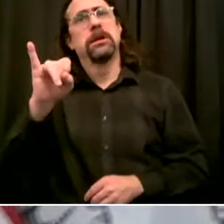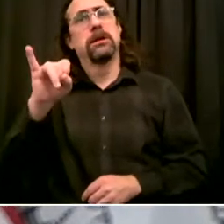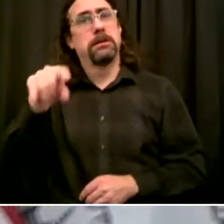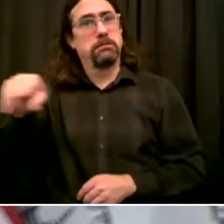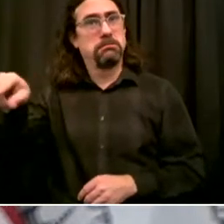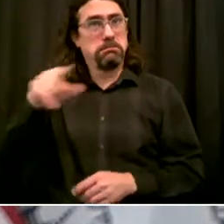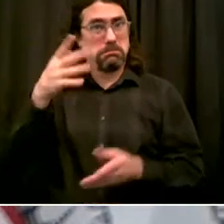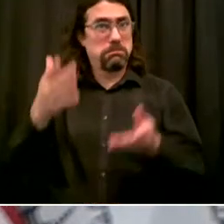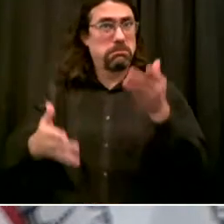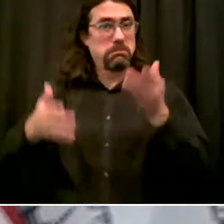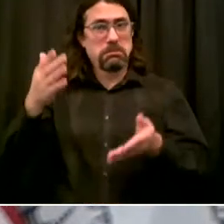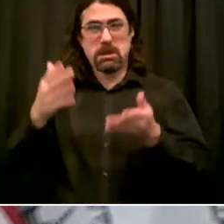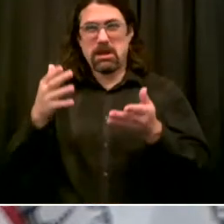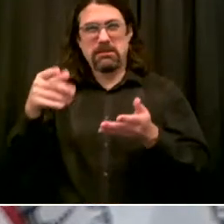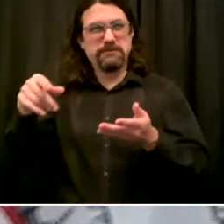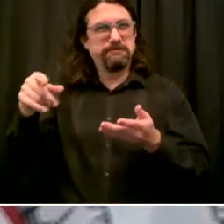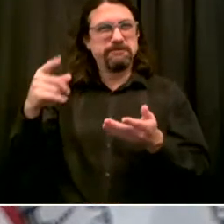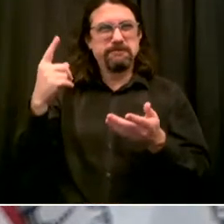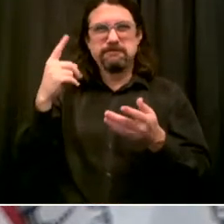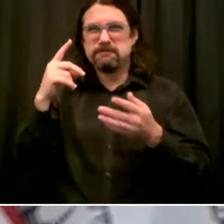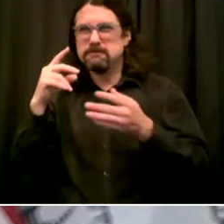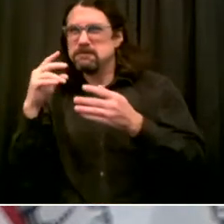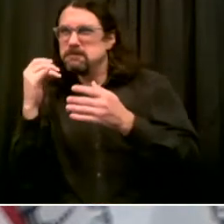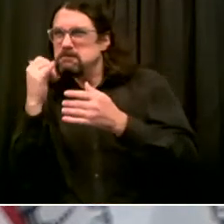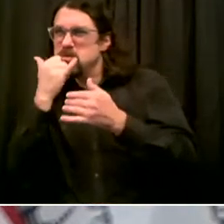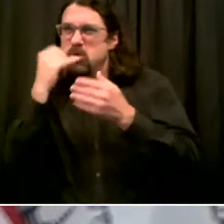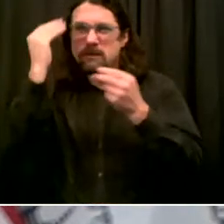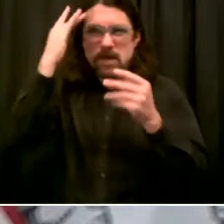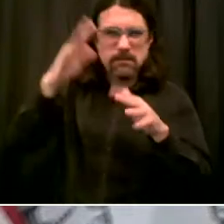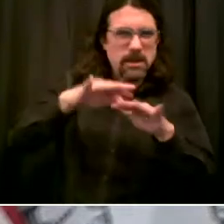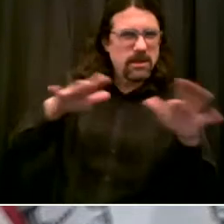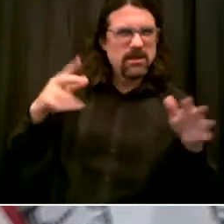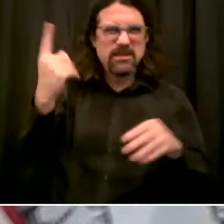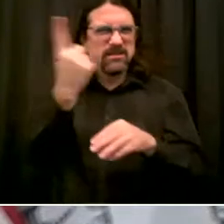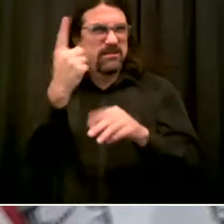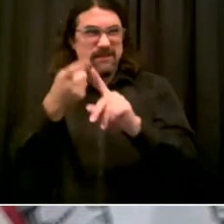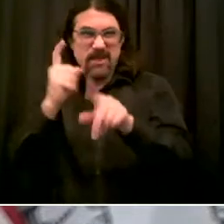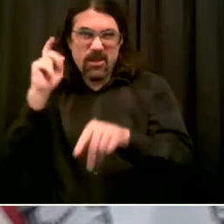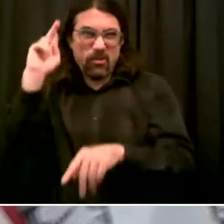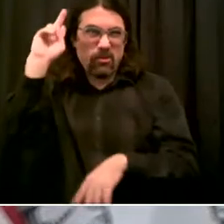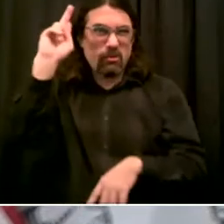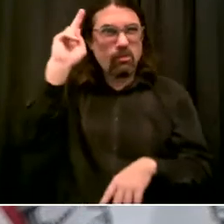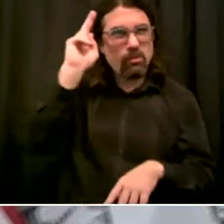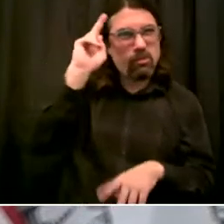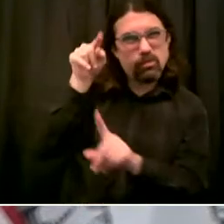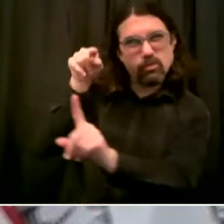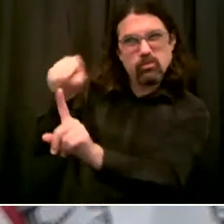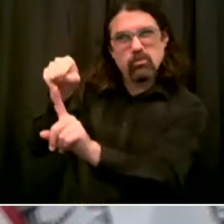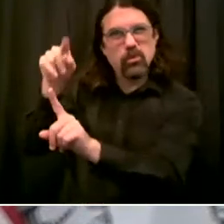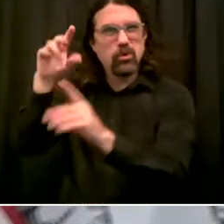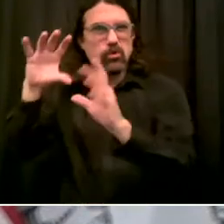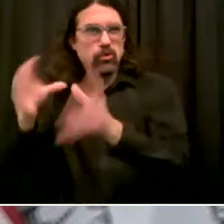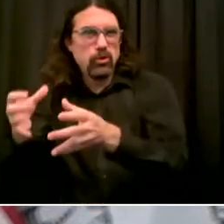MIGHT BE INFLUENCING BEHAVIOR?